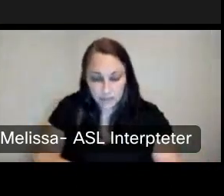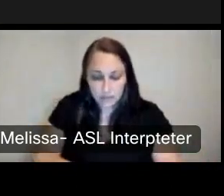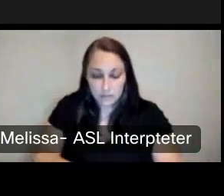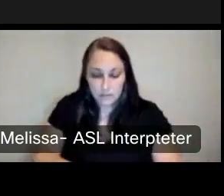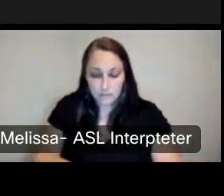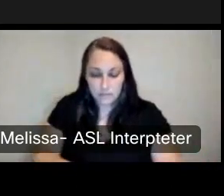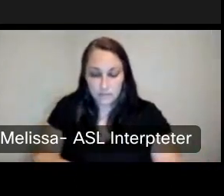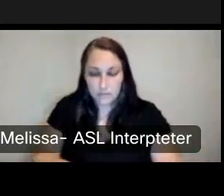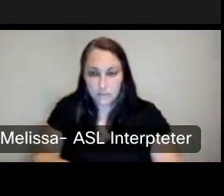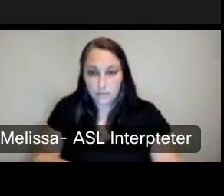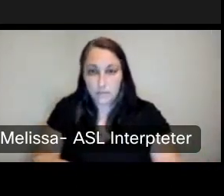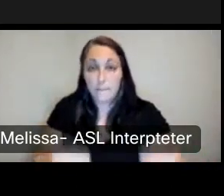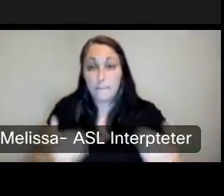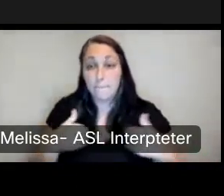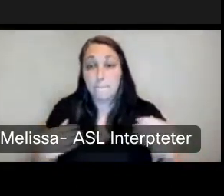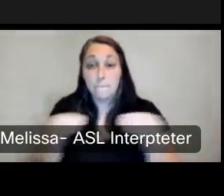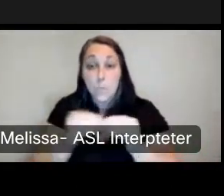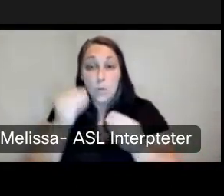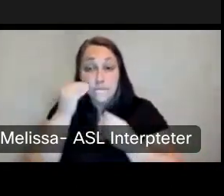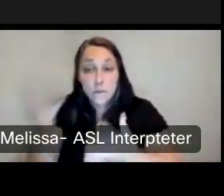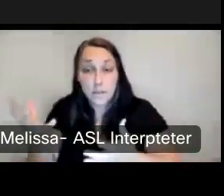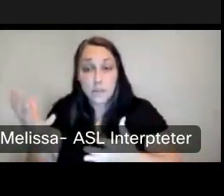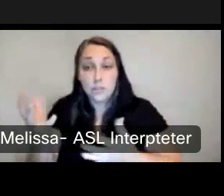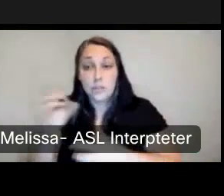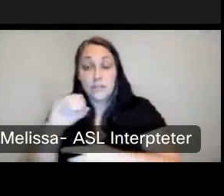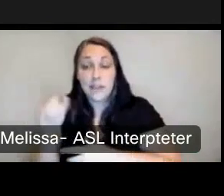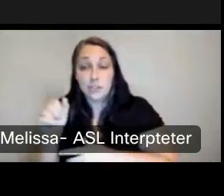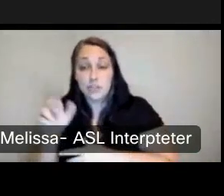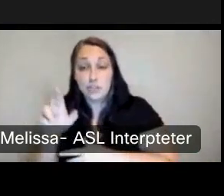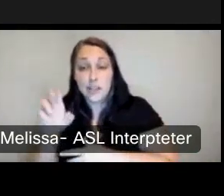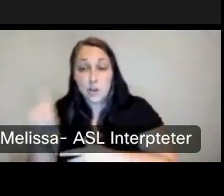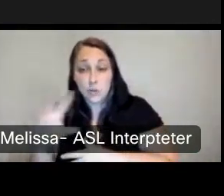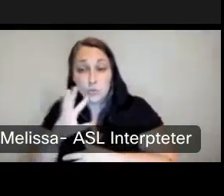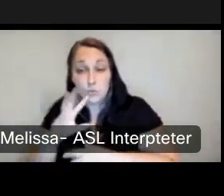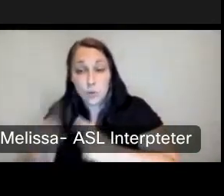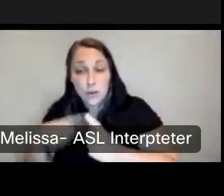um we have more information that Jared alluded to regarding uh the